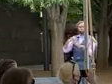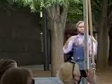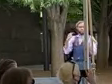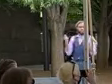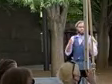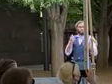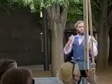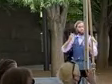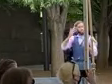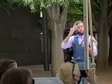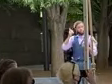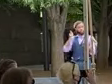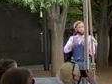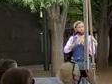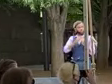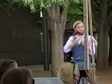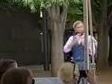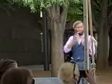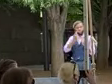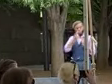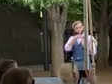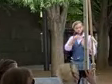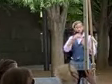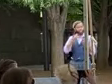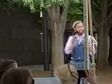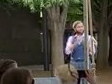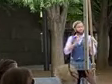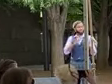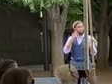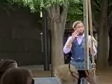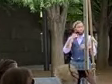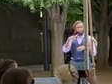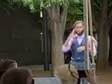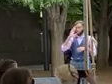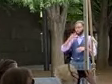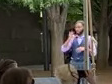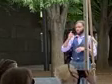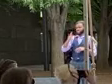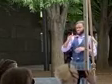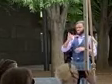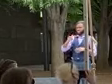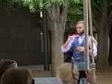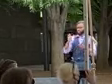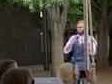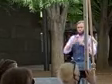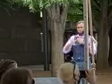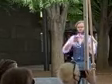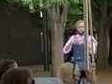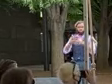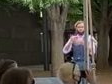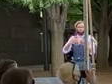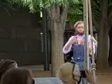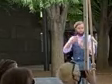Because what those activists knew, Franklin Delano Roosevelt didn't change the world in spite of his disability.